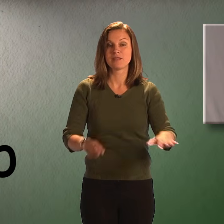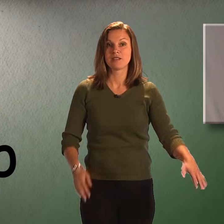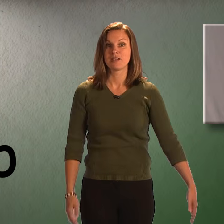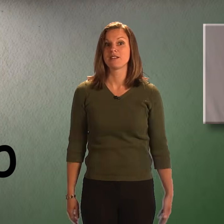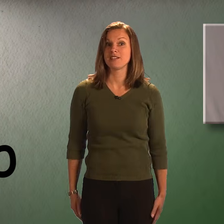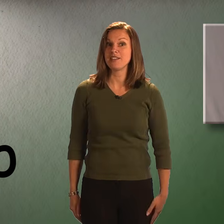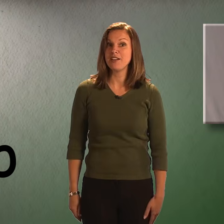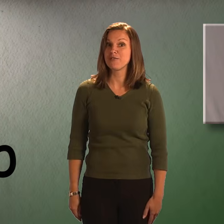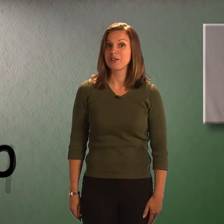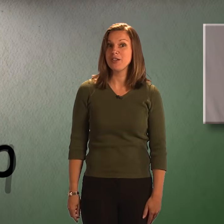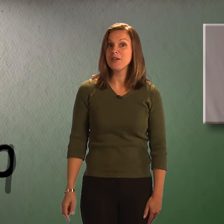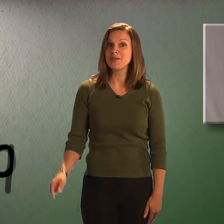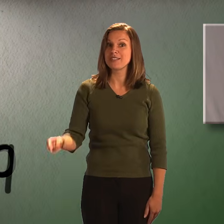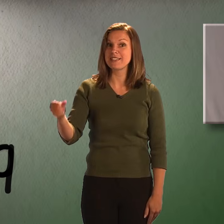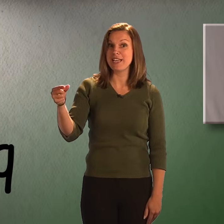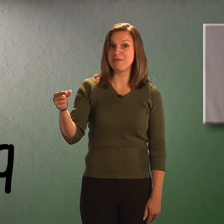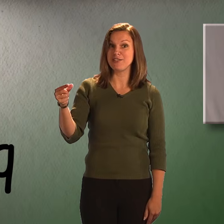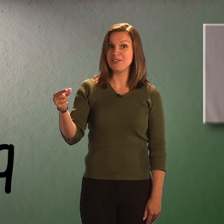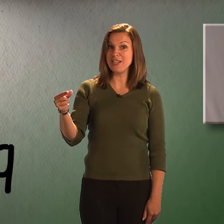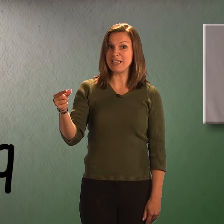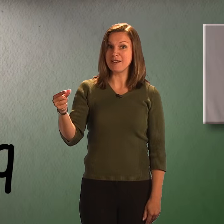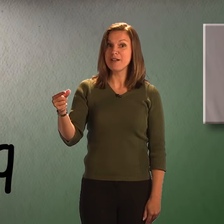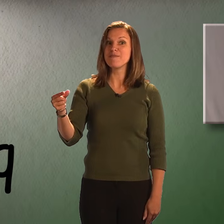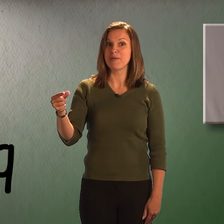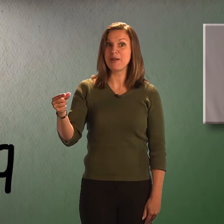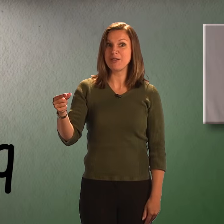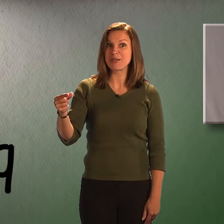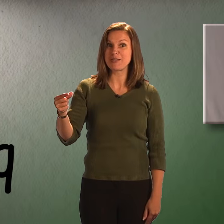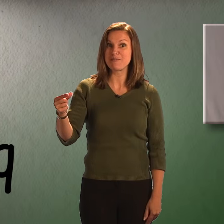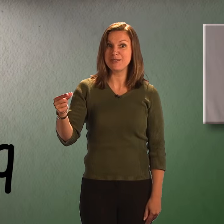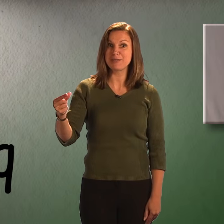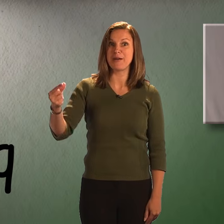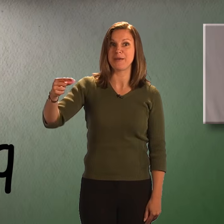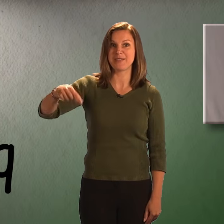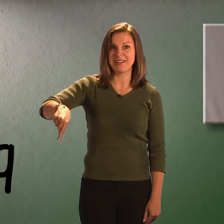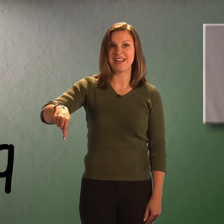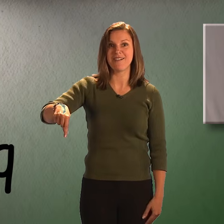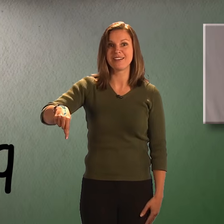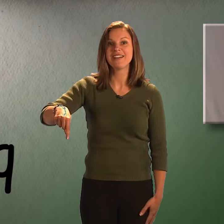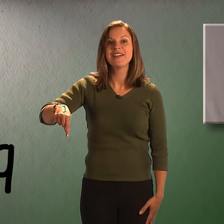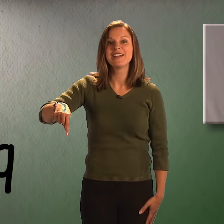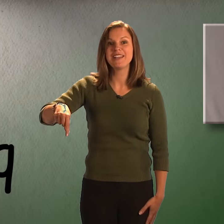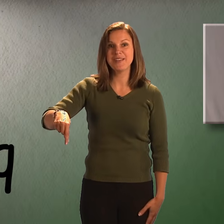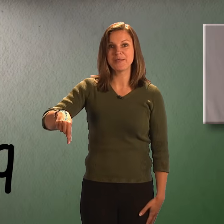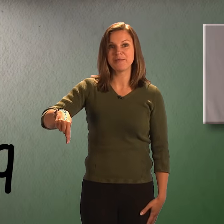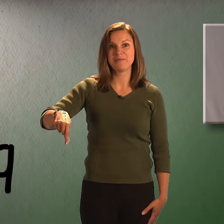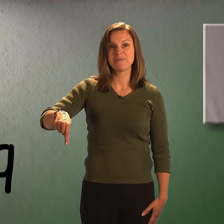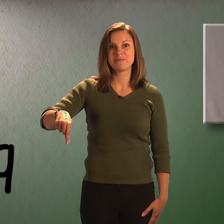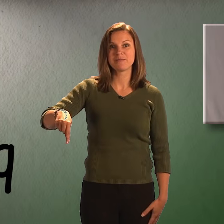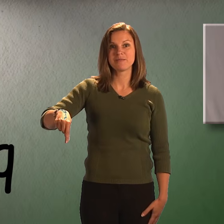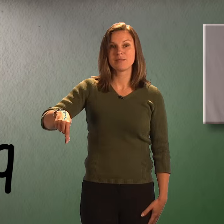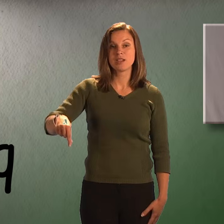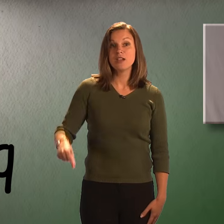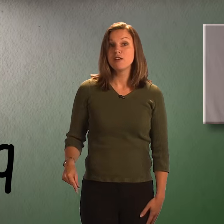The sign for "q" is the same as "g" but we also tip this one upside down. "q"